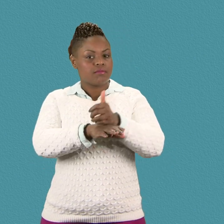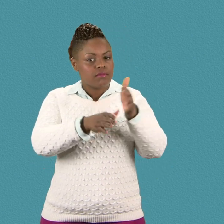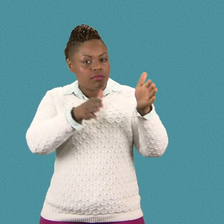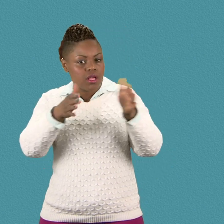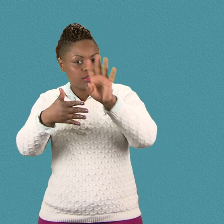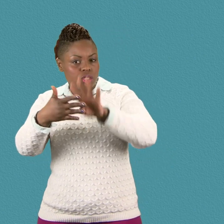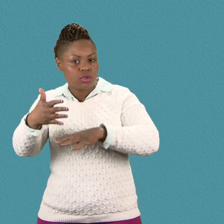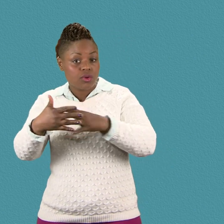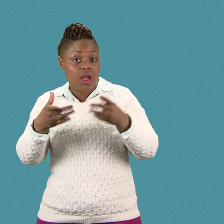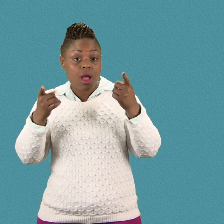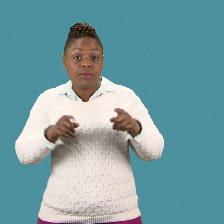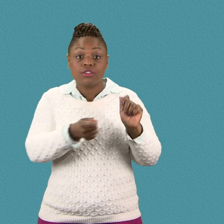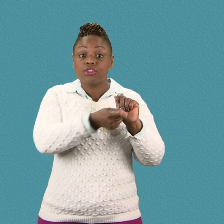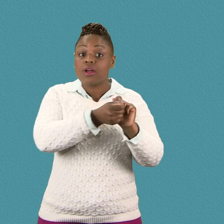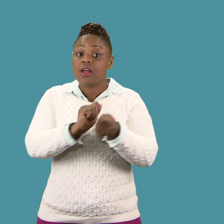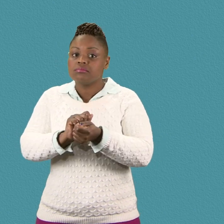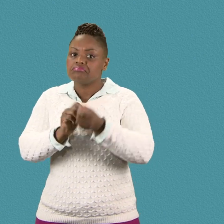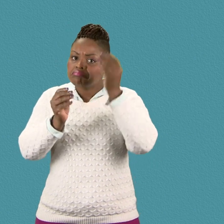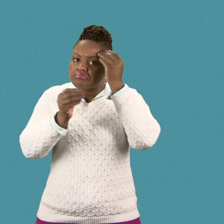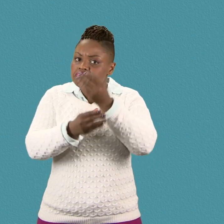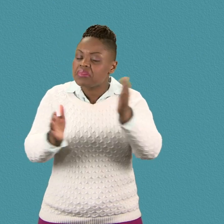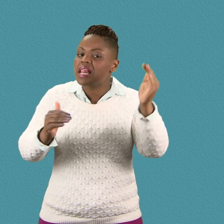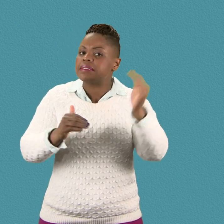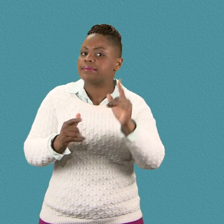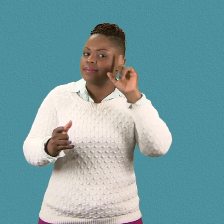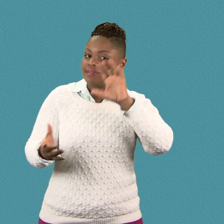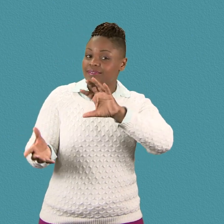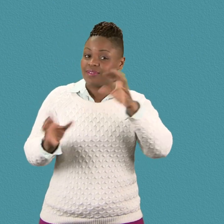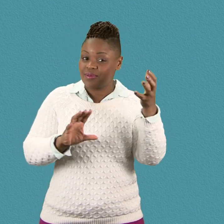The Commission has created a schedule for these channel changes over the next few years